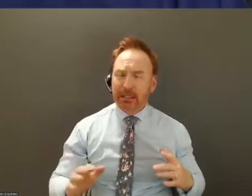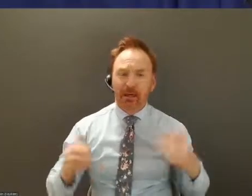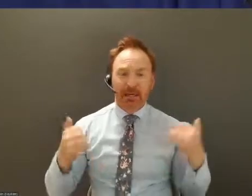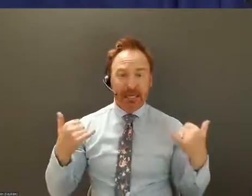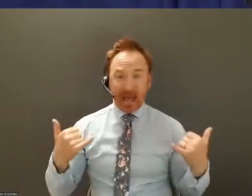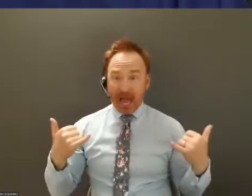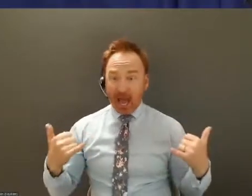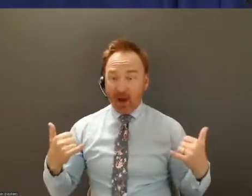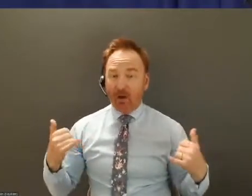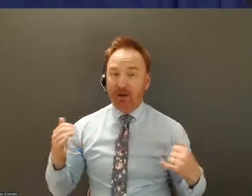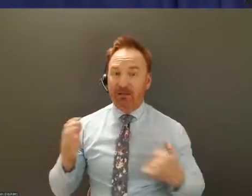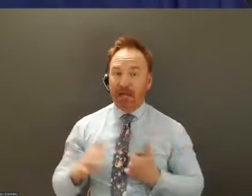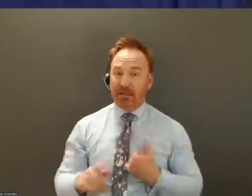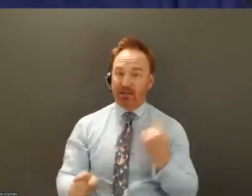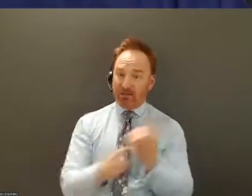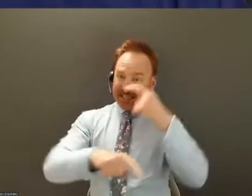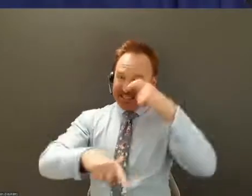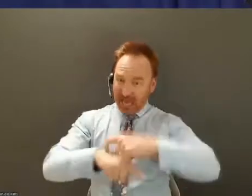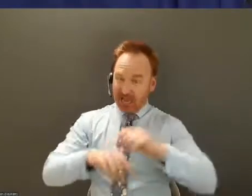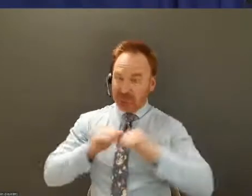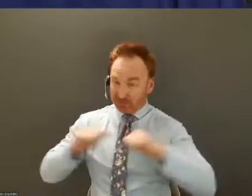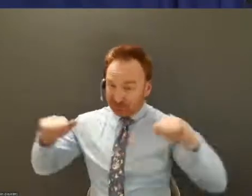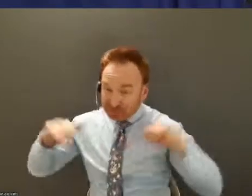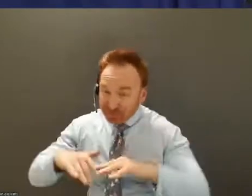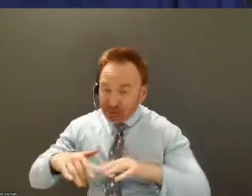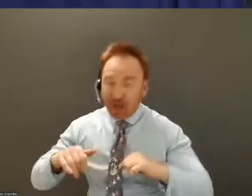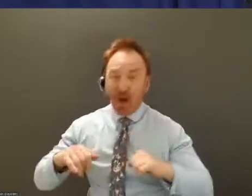step back and take a deep breath